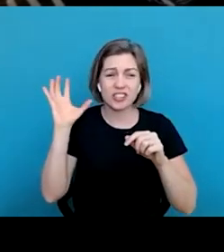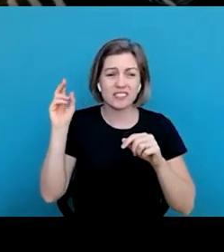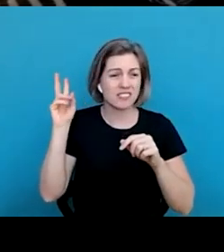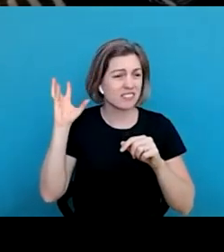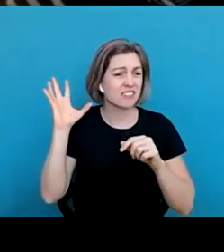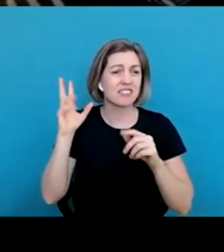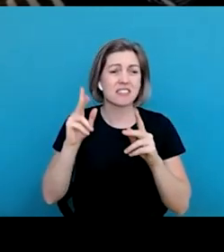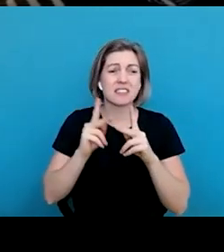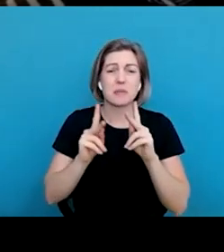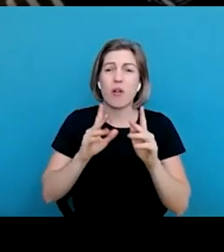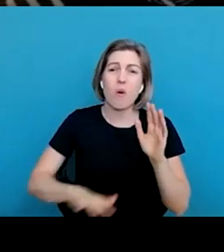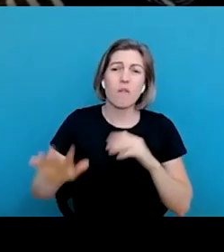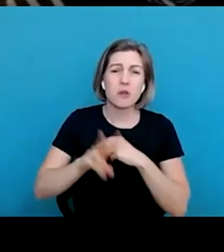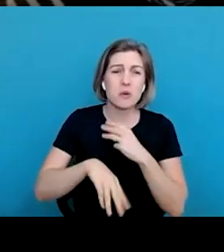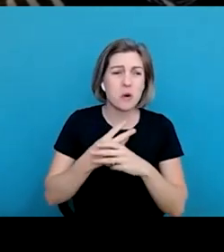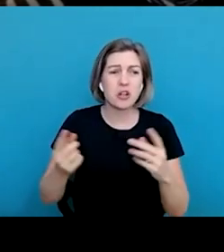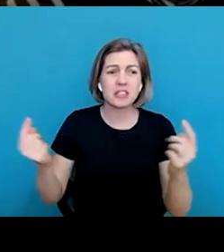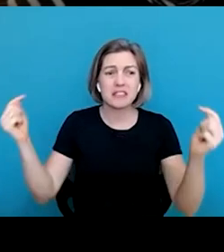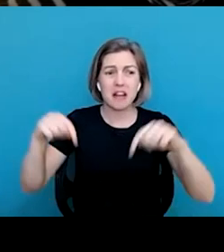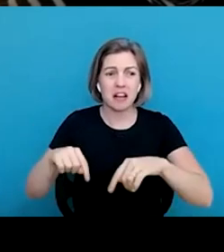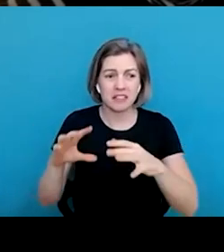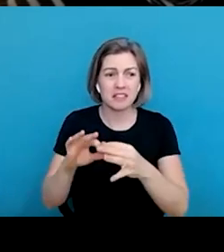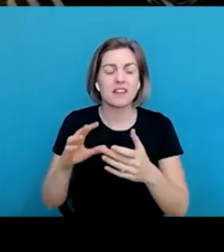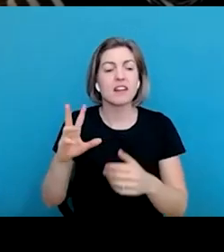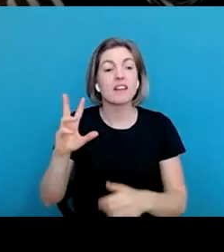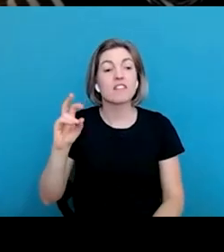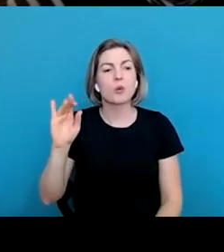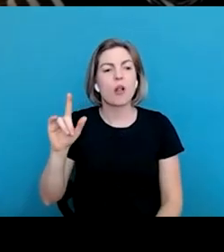That was...the world was virtual but it was remote and hybrid.